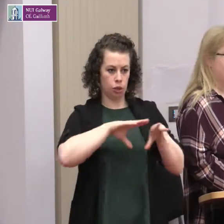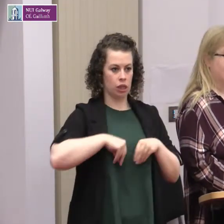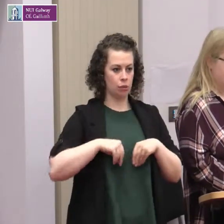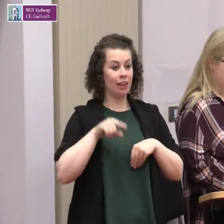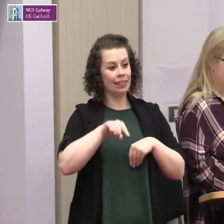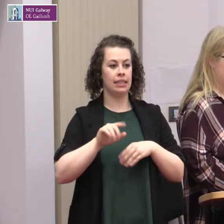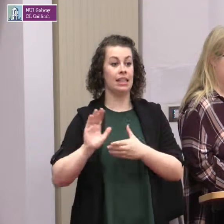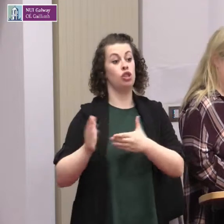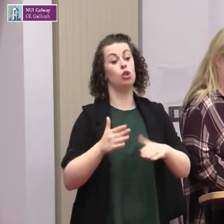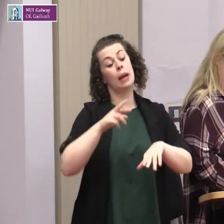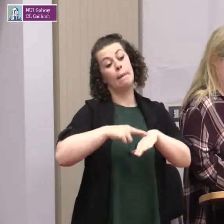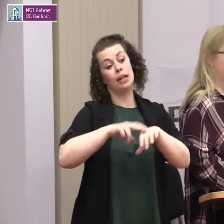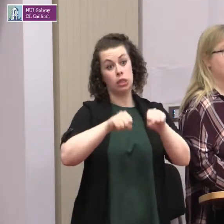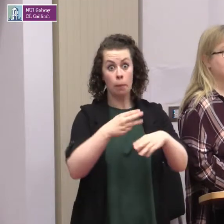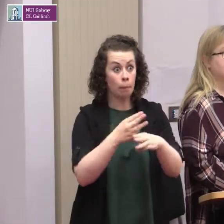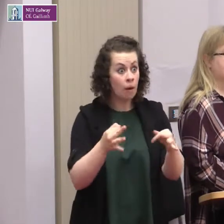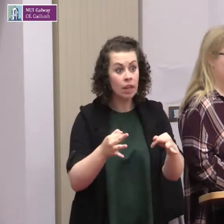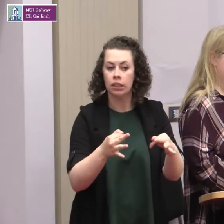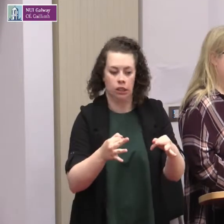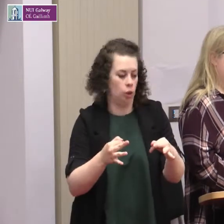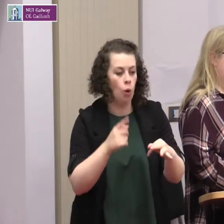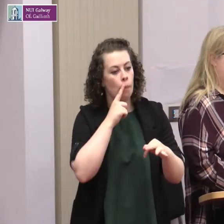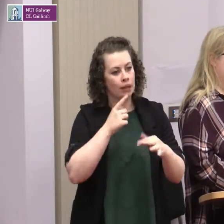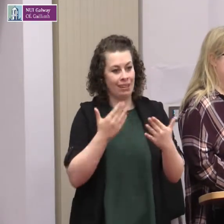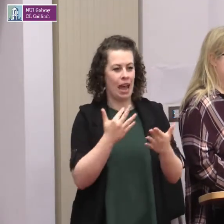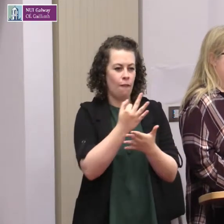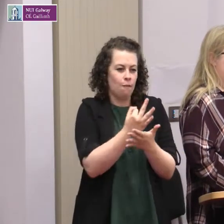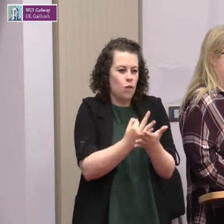It's not perfect system but there were fewer adoptions now.